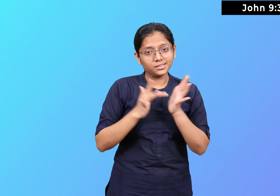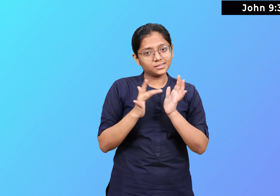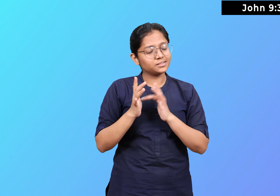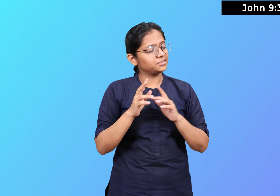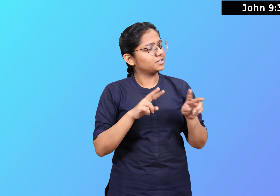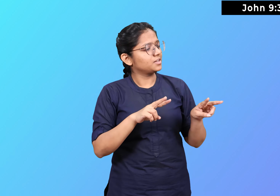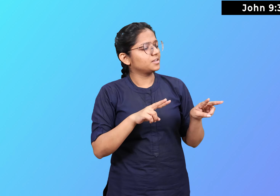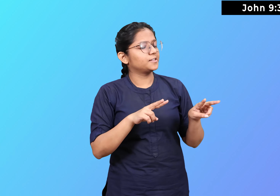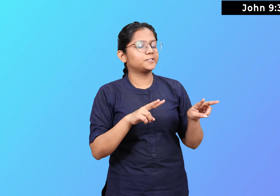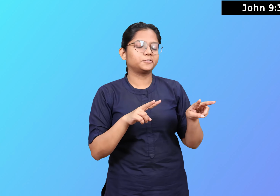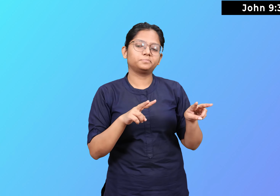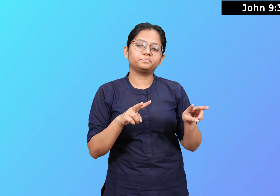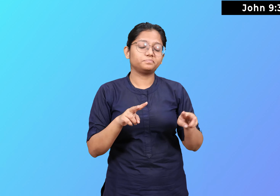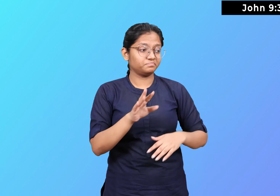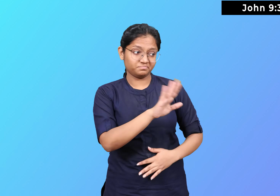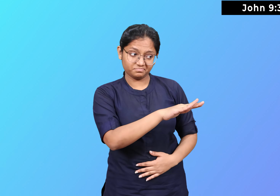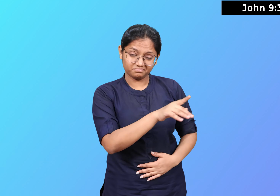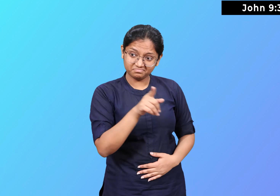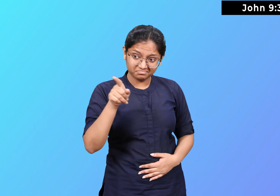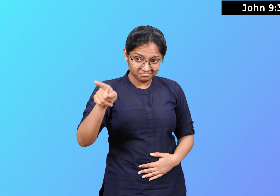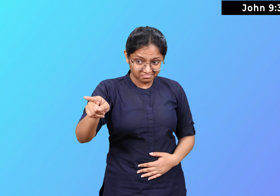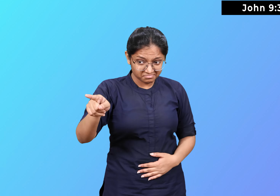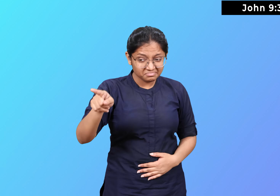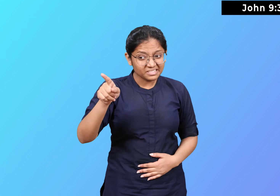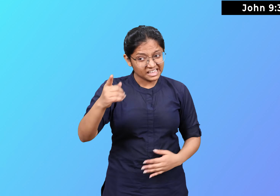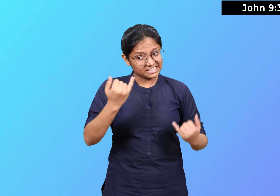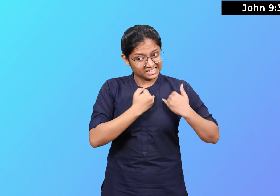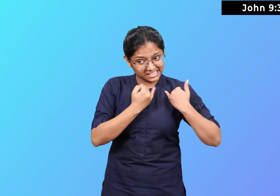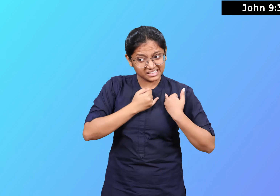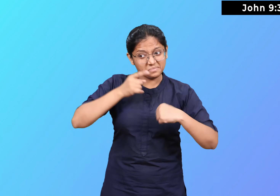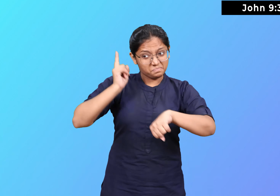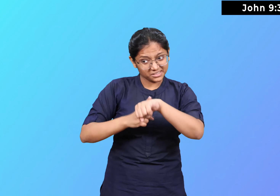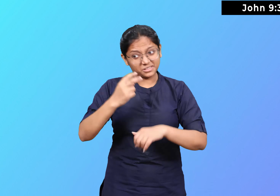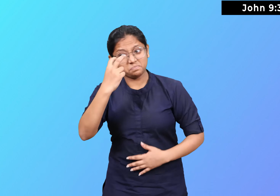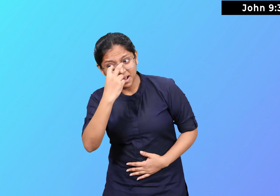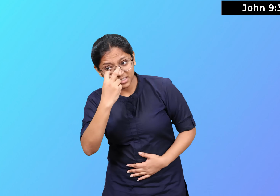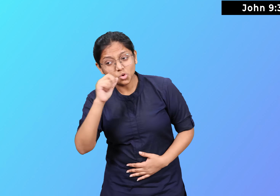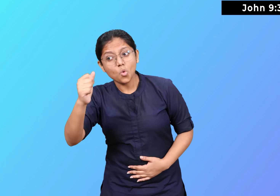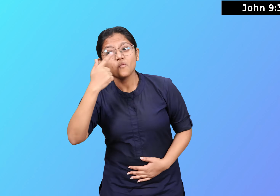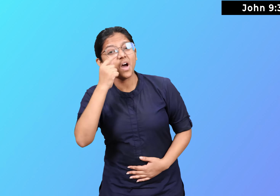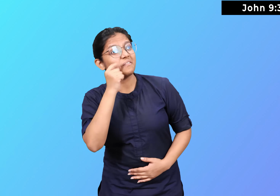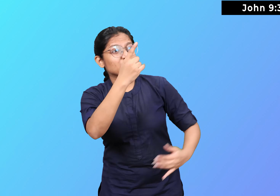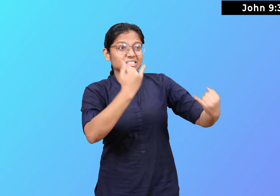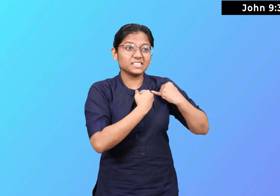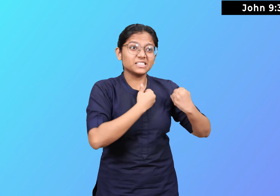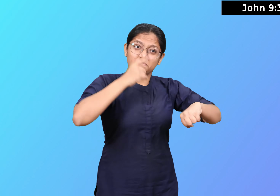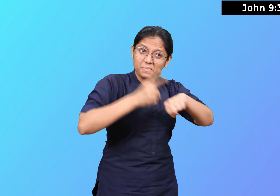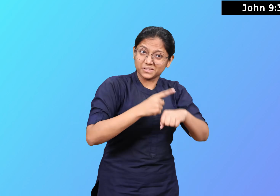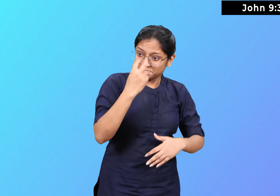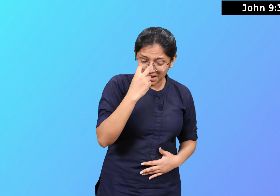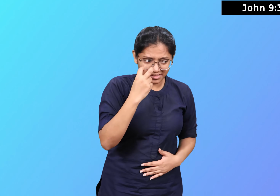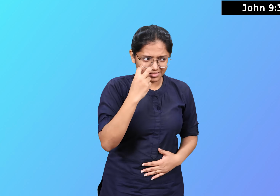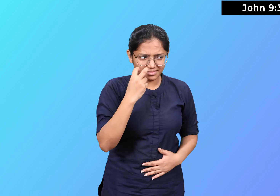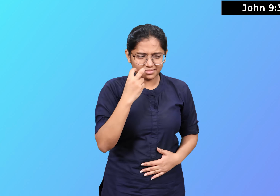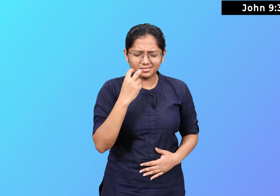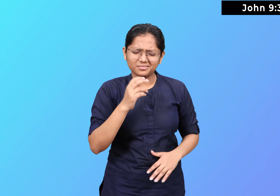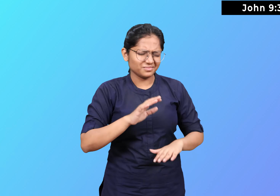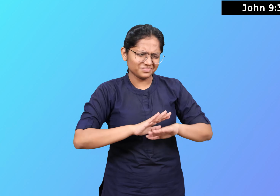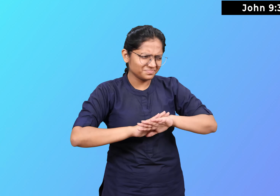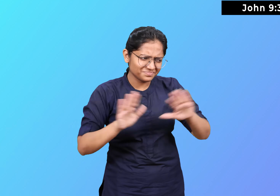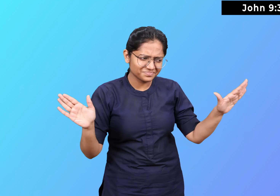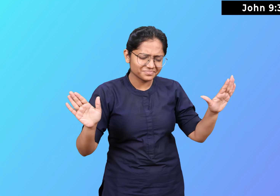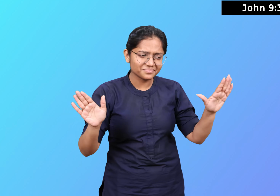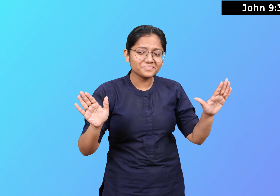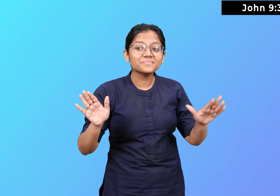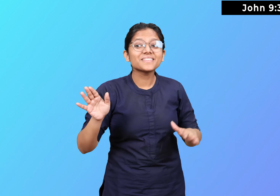Jesus answered, “It was not any sin of this man or his parents that caused him to be blind.